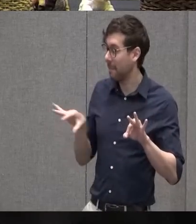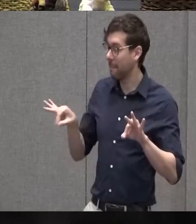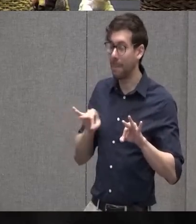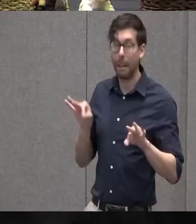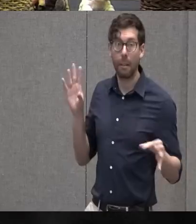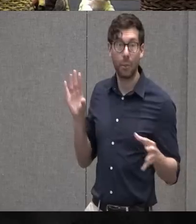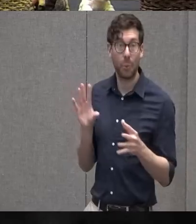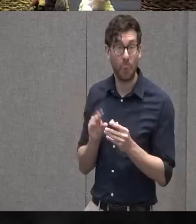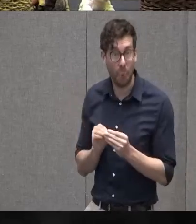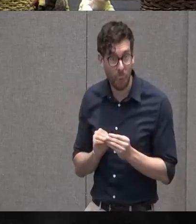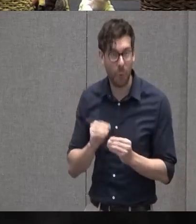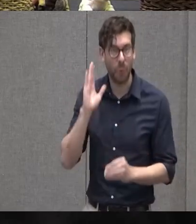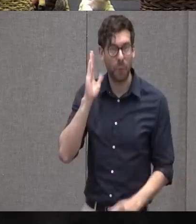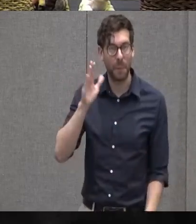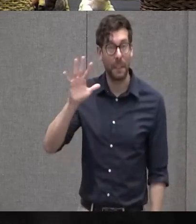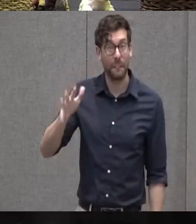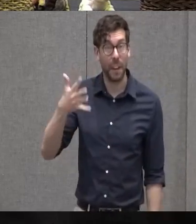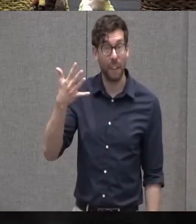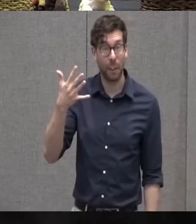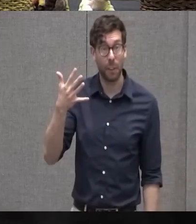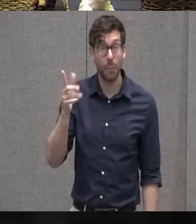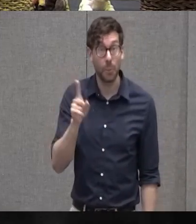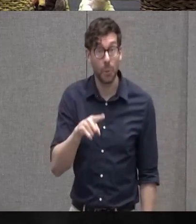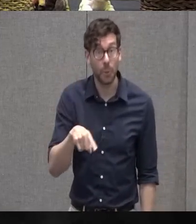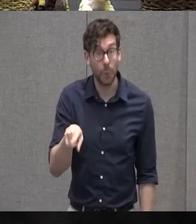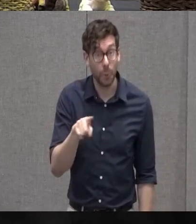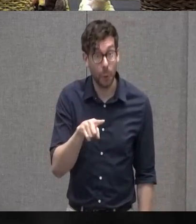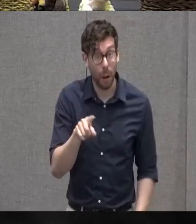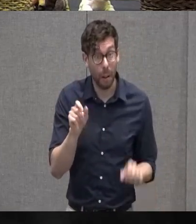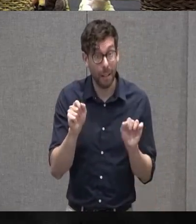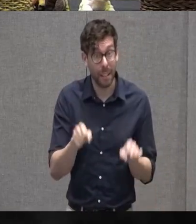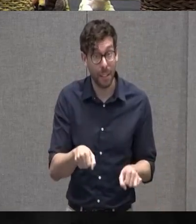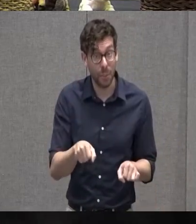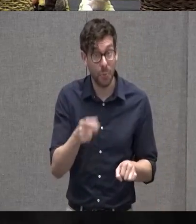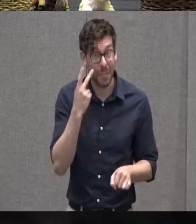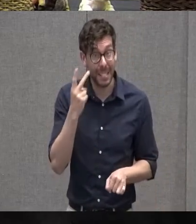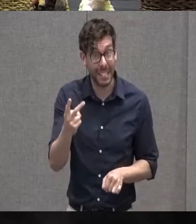Friends, can you think of a way to buy three items using $5?